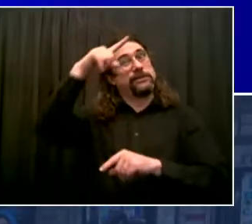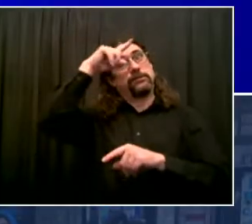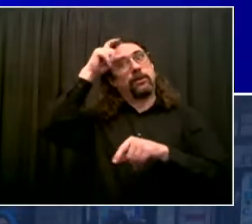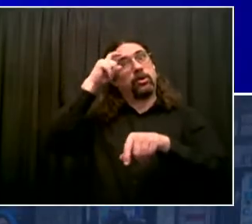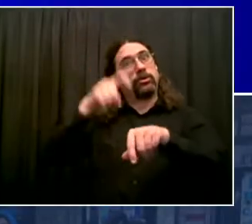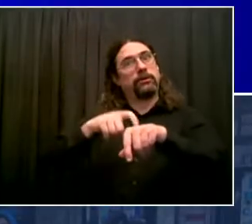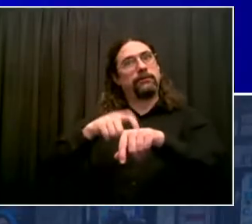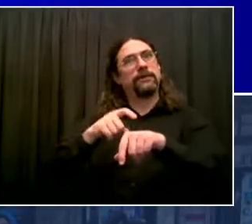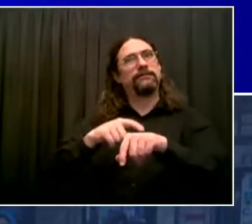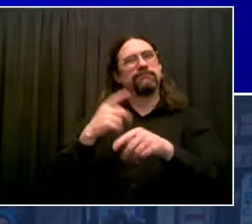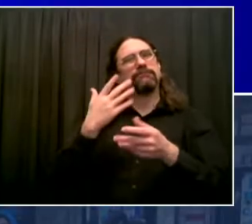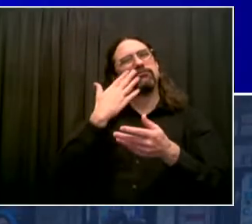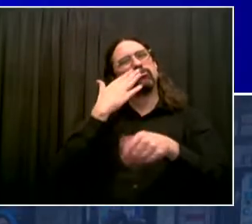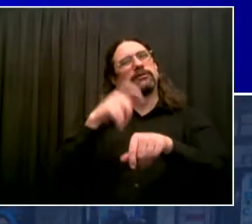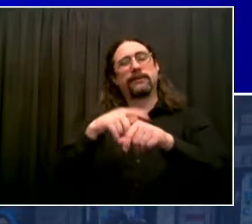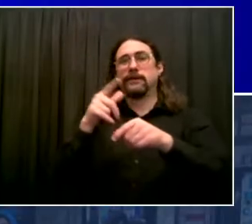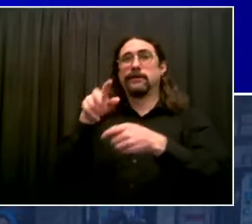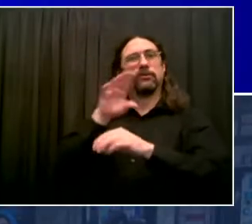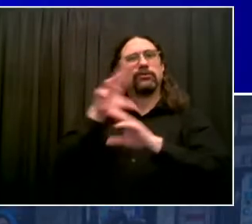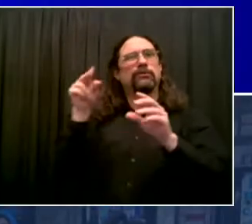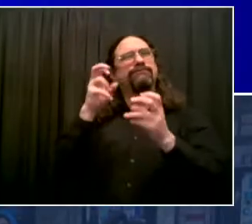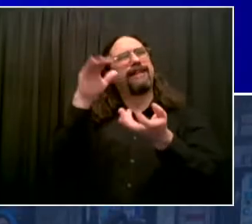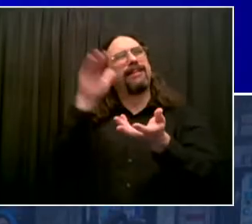IT WORKED IN THE PAST AND WE